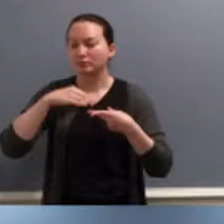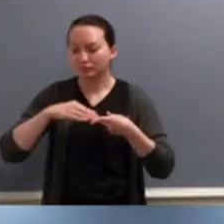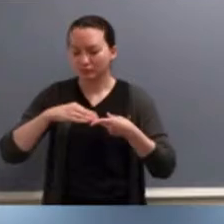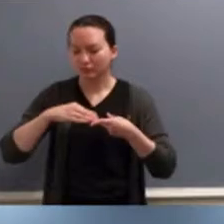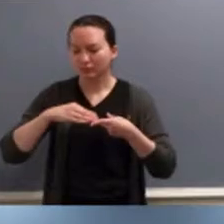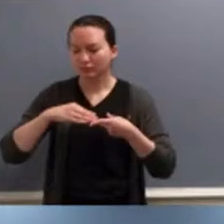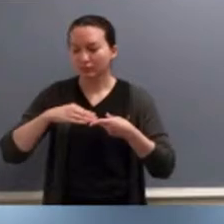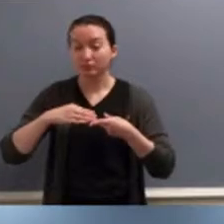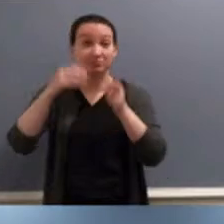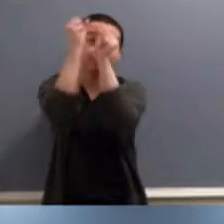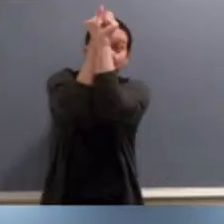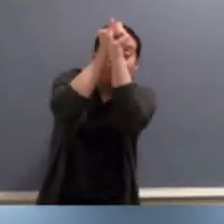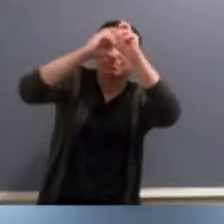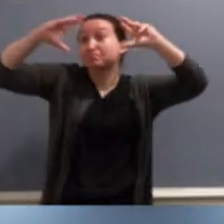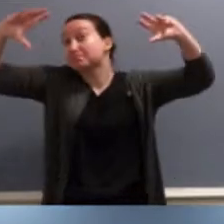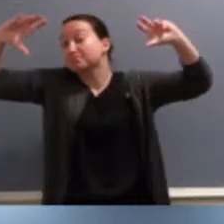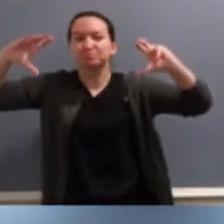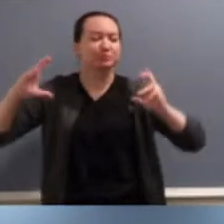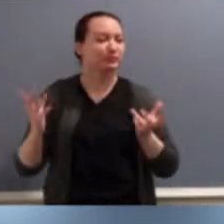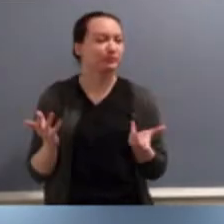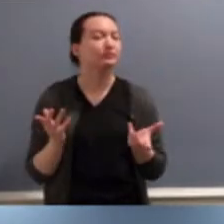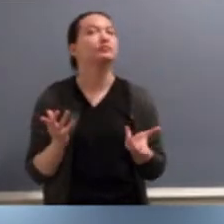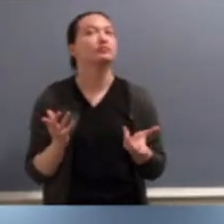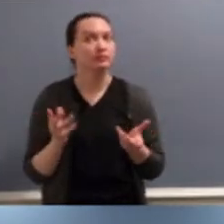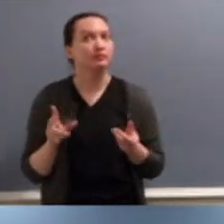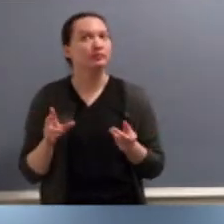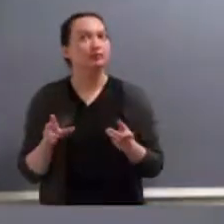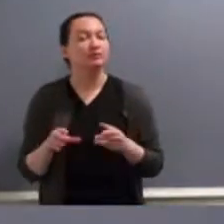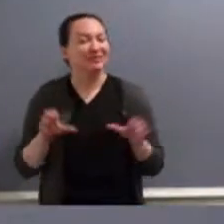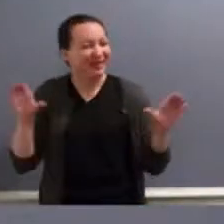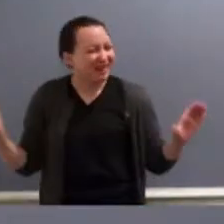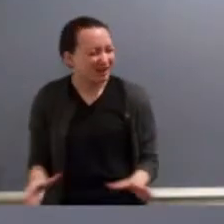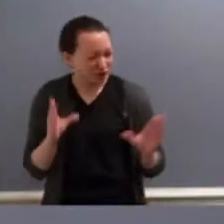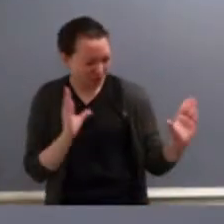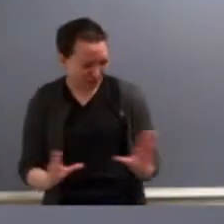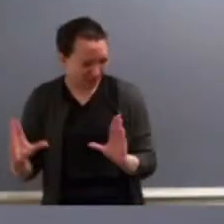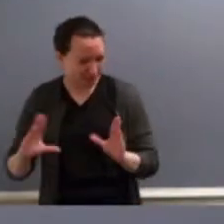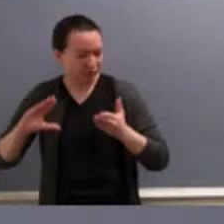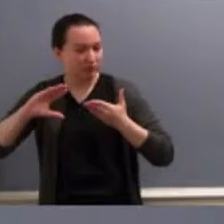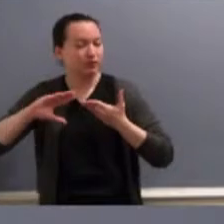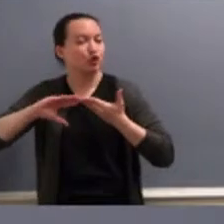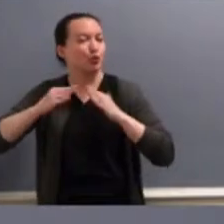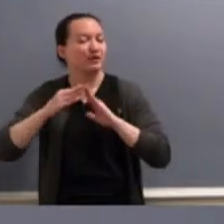big picture perspective the the action plan for the community development office with